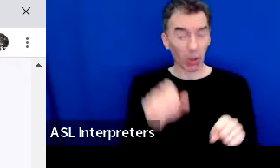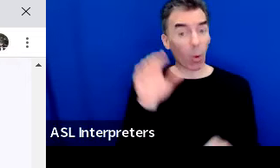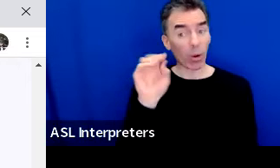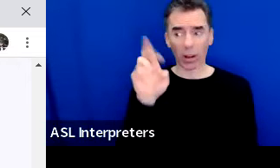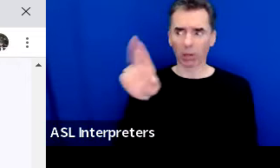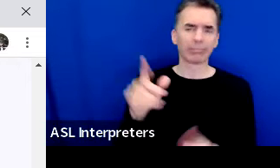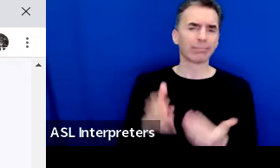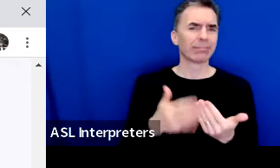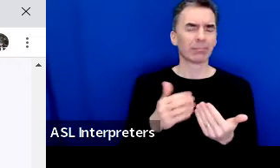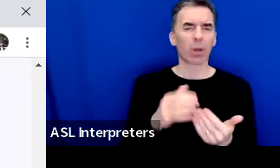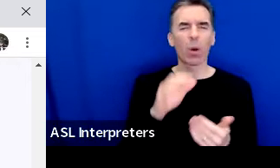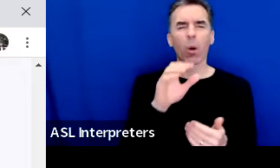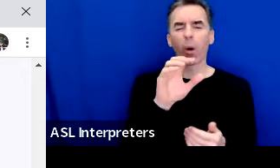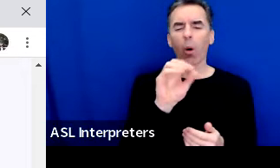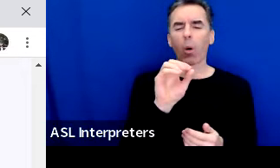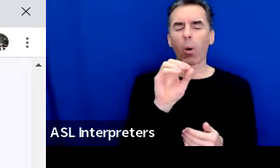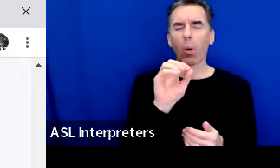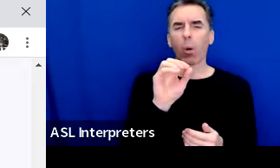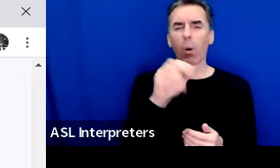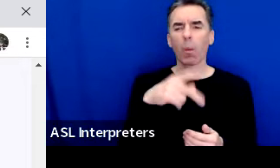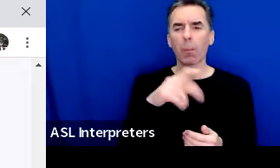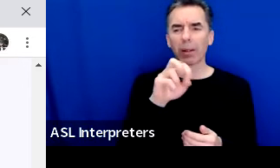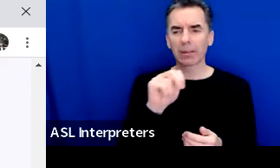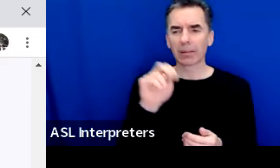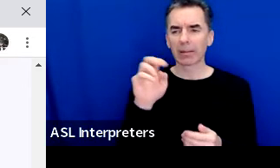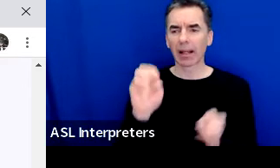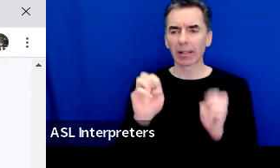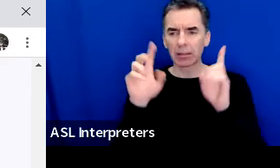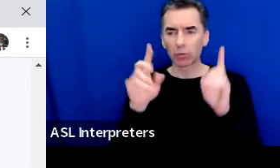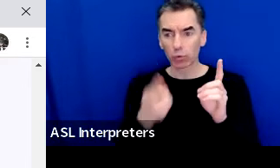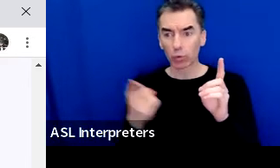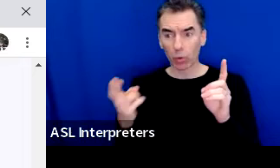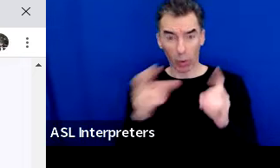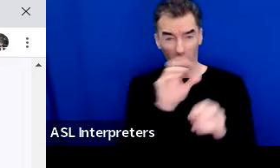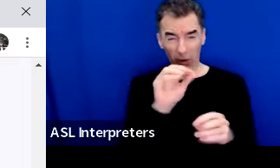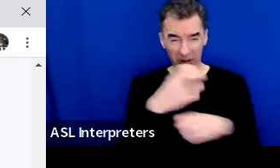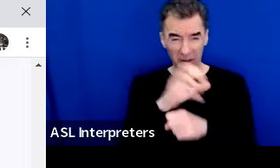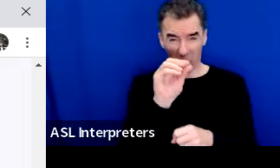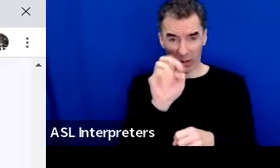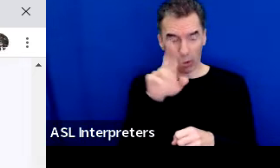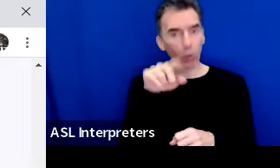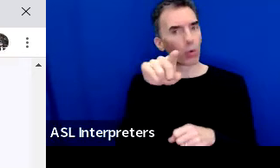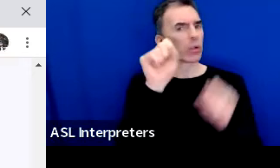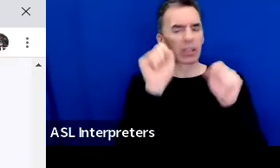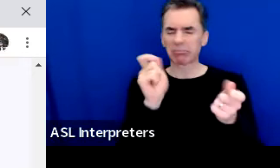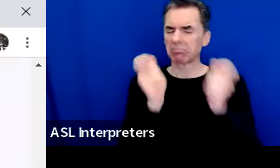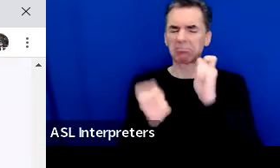Educational resources means that you have the right to make any change you want and you never even have to ask permission.